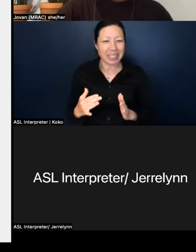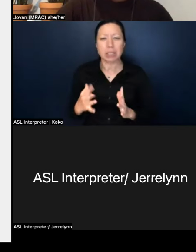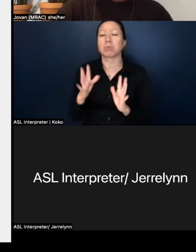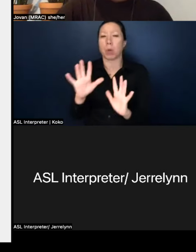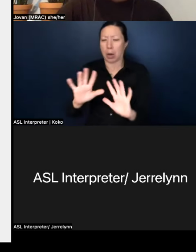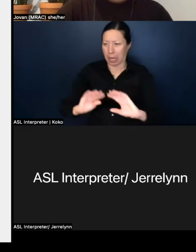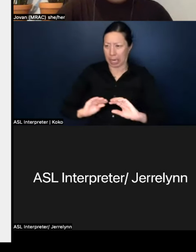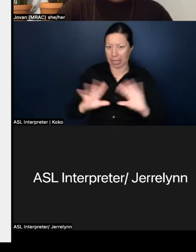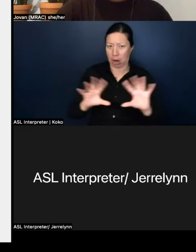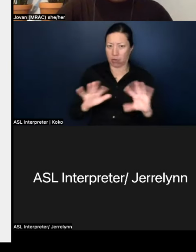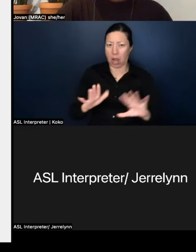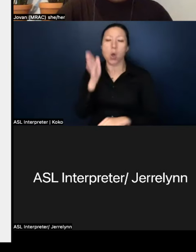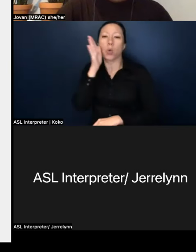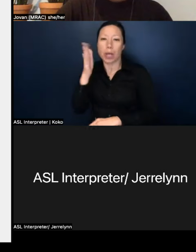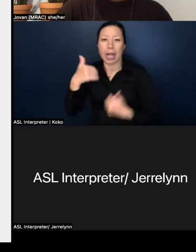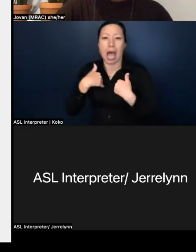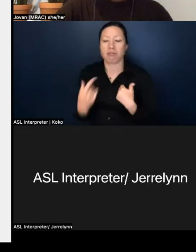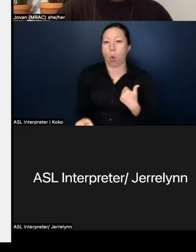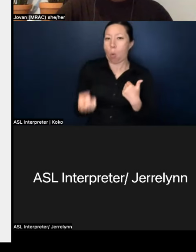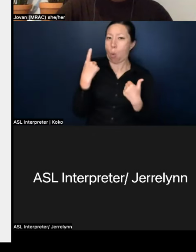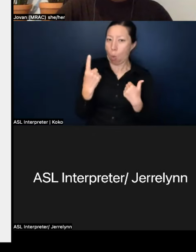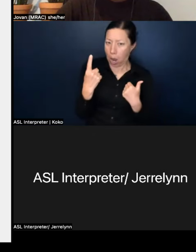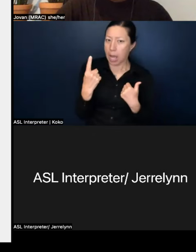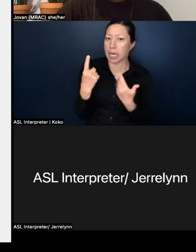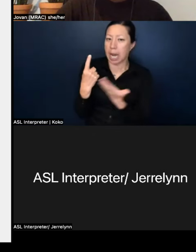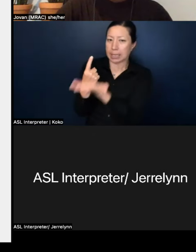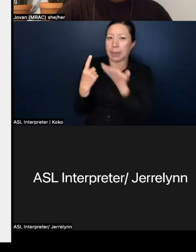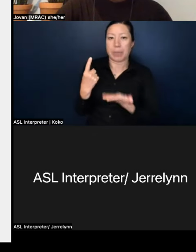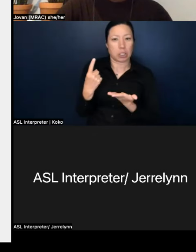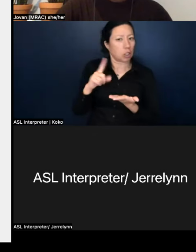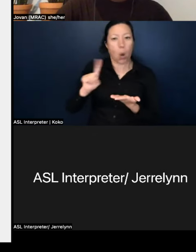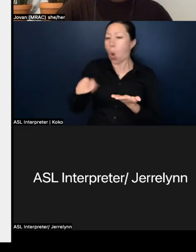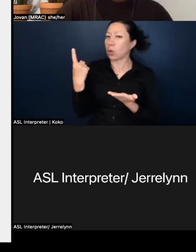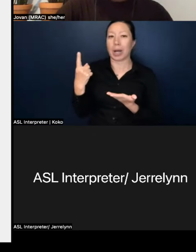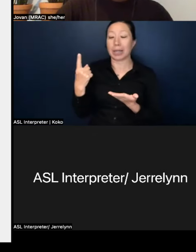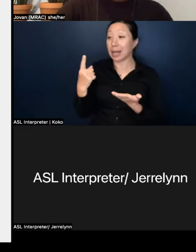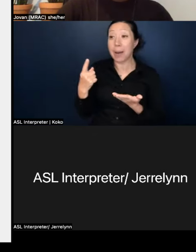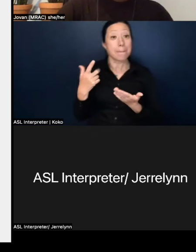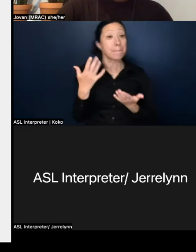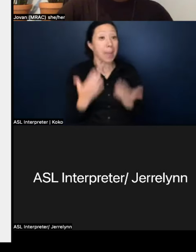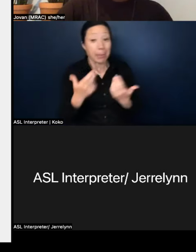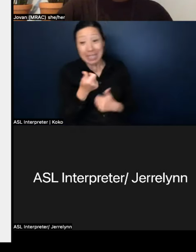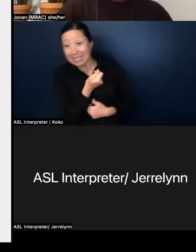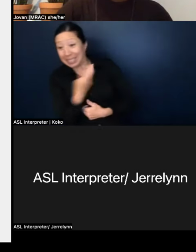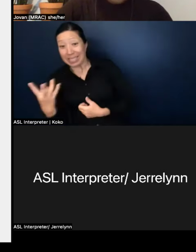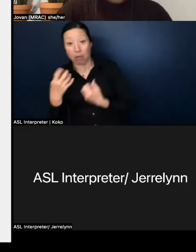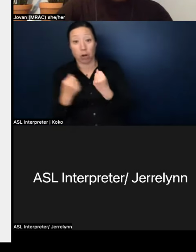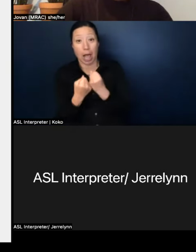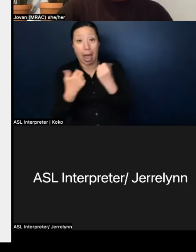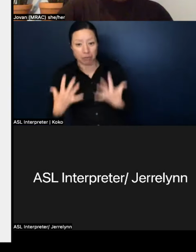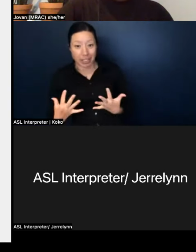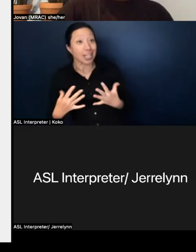So regardless of how many advocates say one specific artist, it'll be one name that goes through,